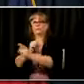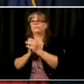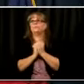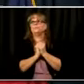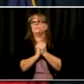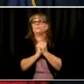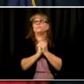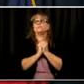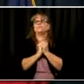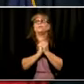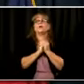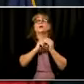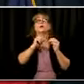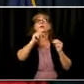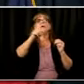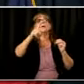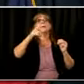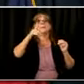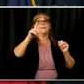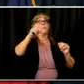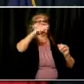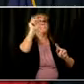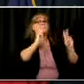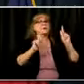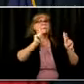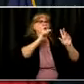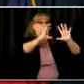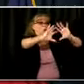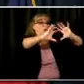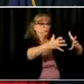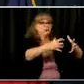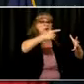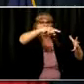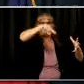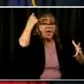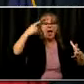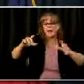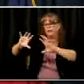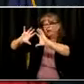black hispanic american indian coloradans are are overrepresented in hospitalization but lately